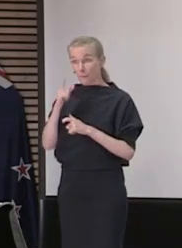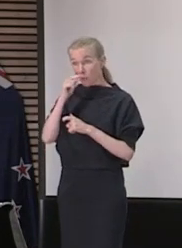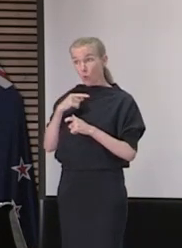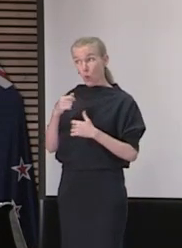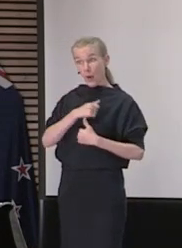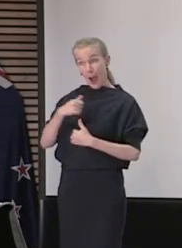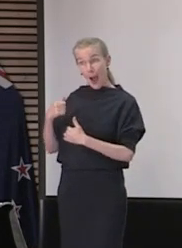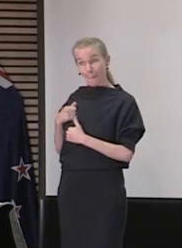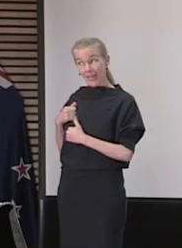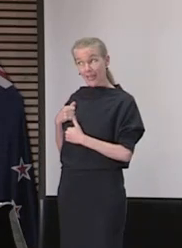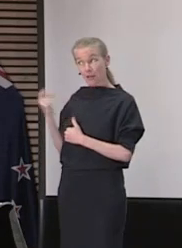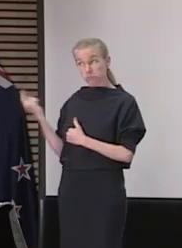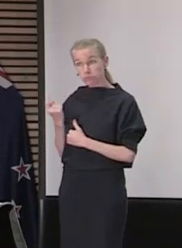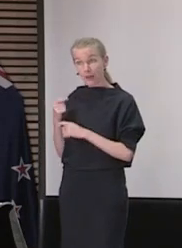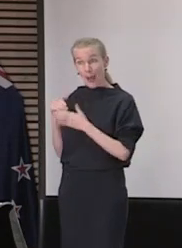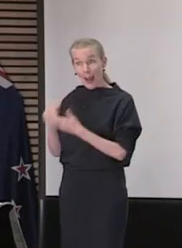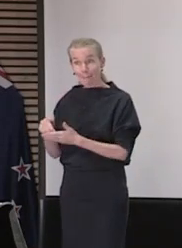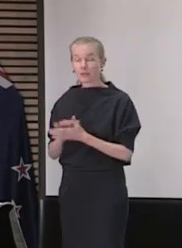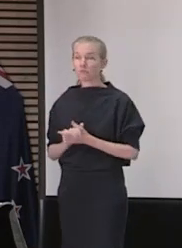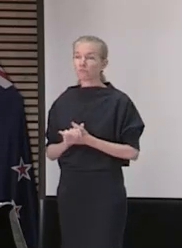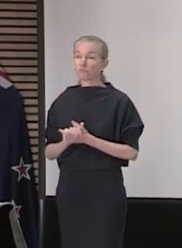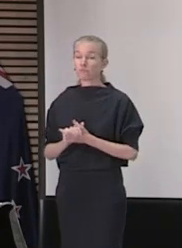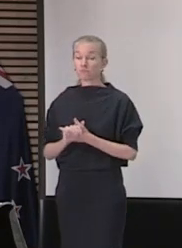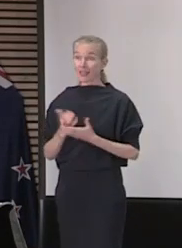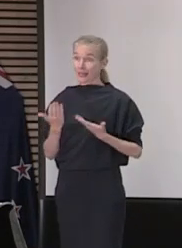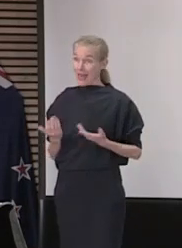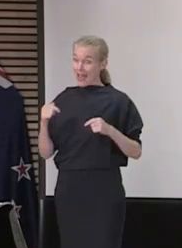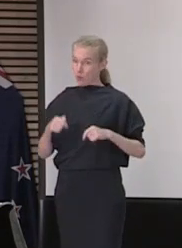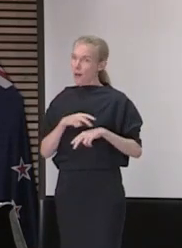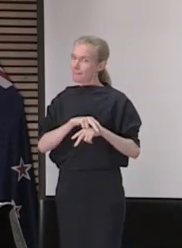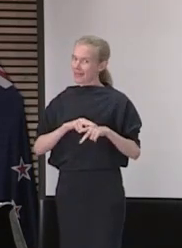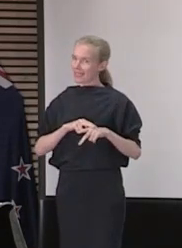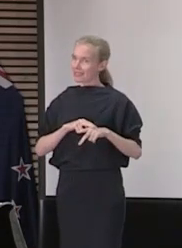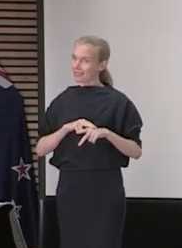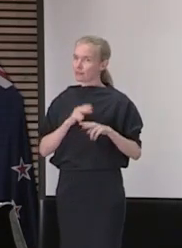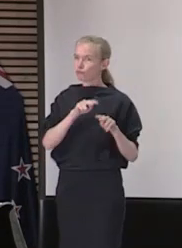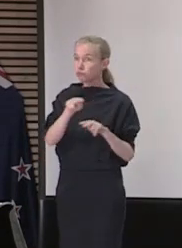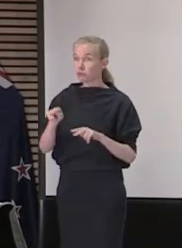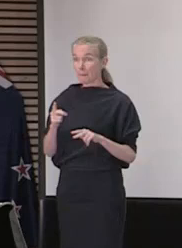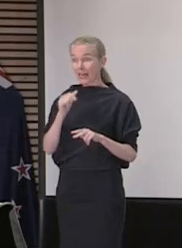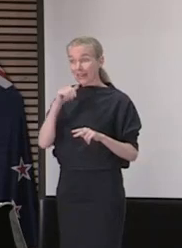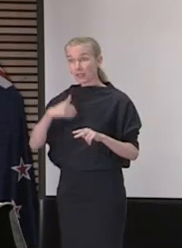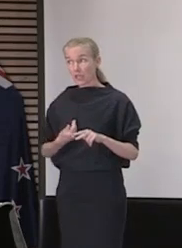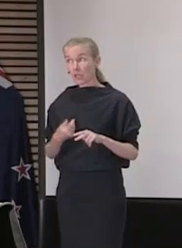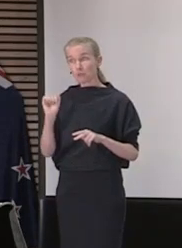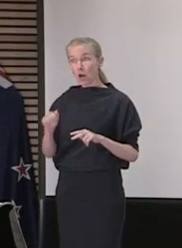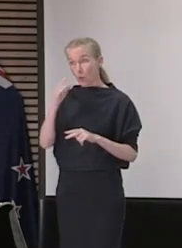of differentenforcement forces in order tobring surety to New Zealandersthat people are doing